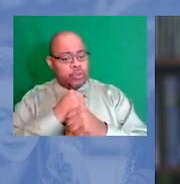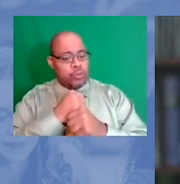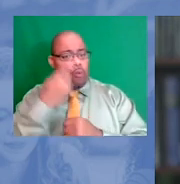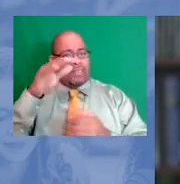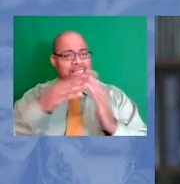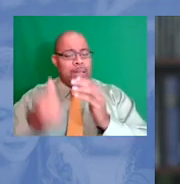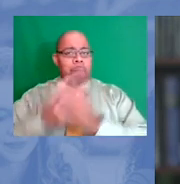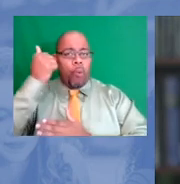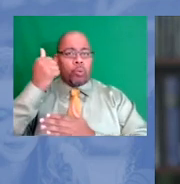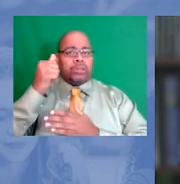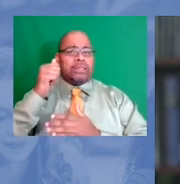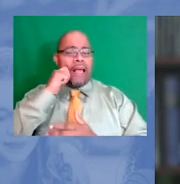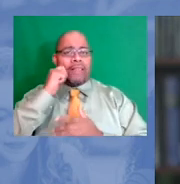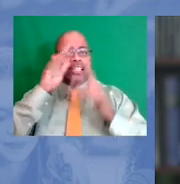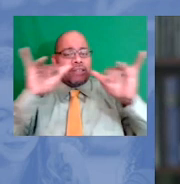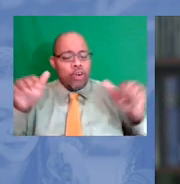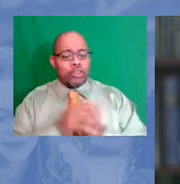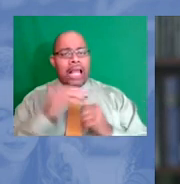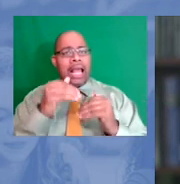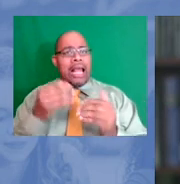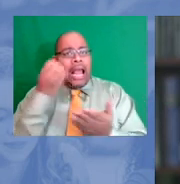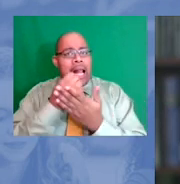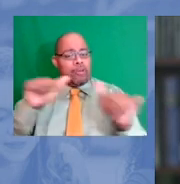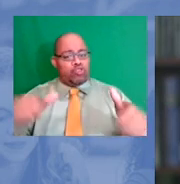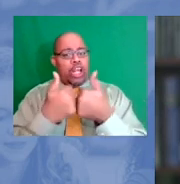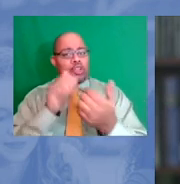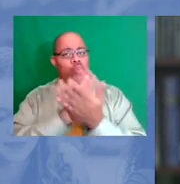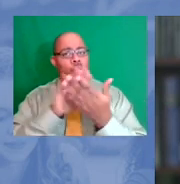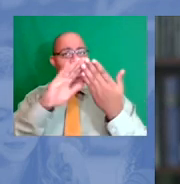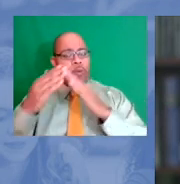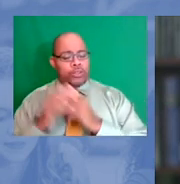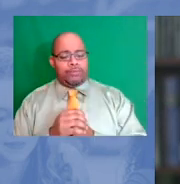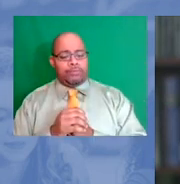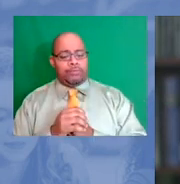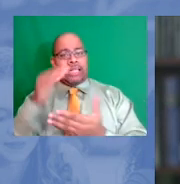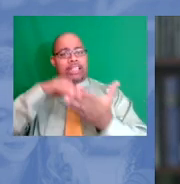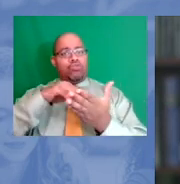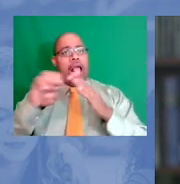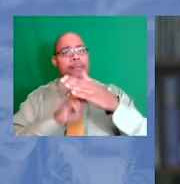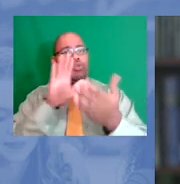DIVERSE COMMUNITIES. AT CENTRAL ELEMENTARY SCHOOL IN CITY HEIGHTS.